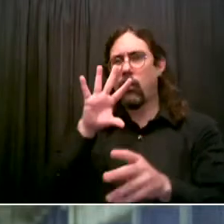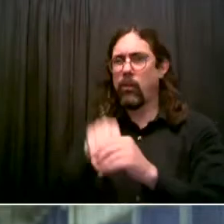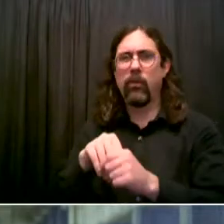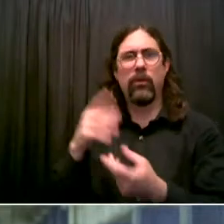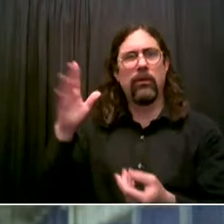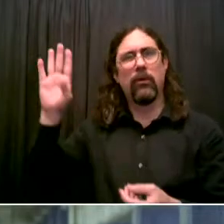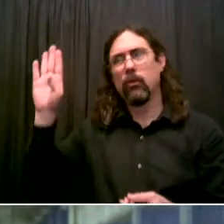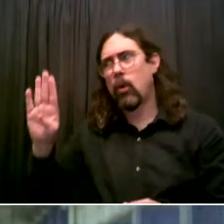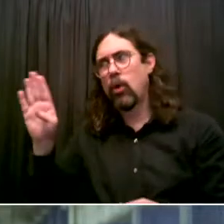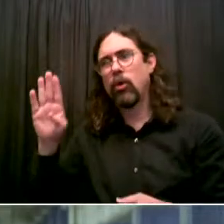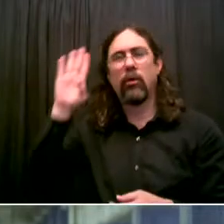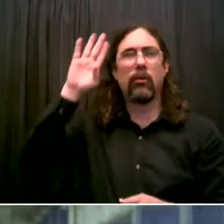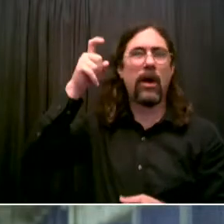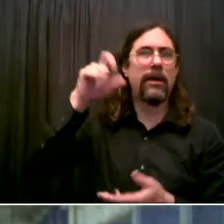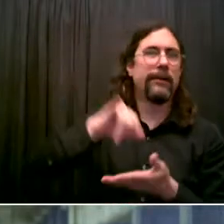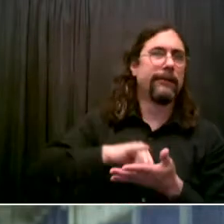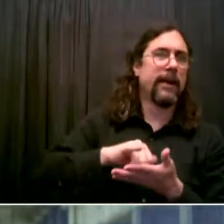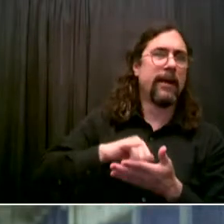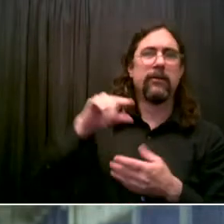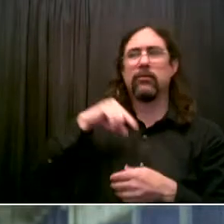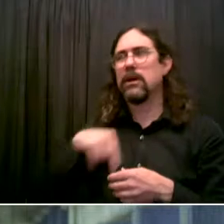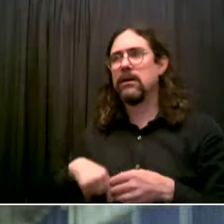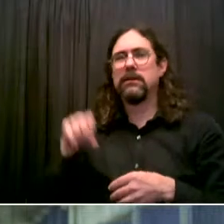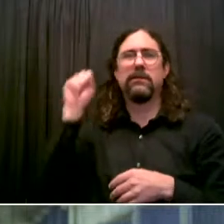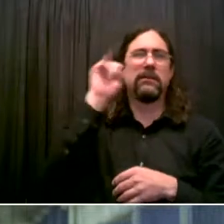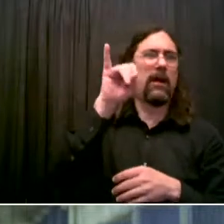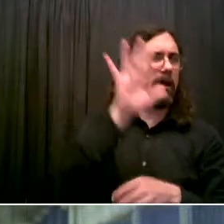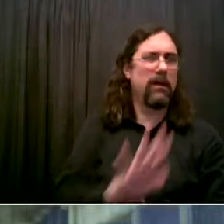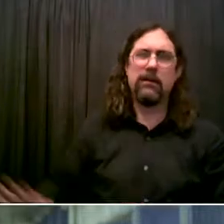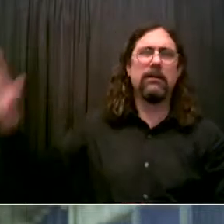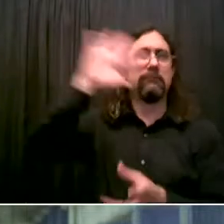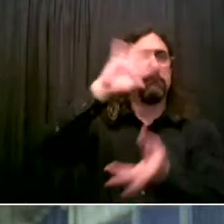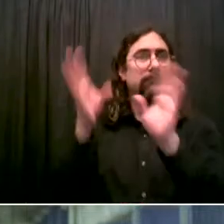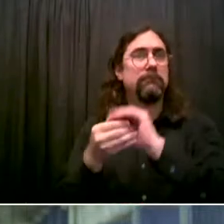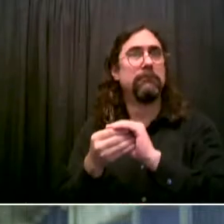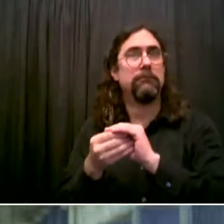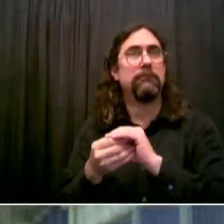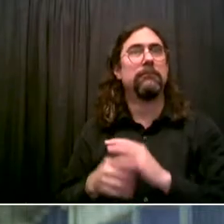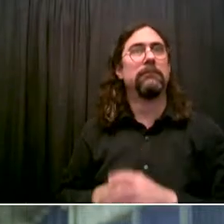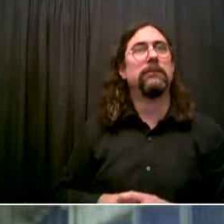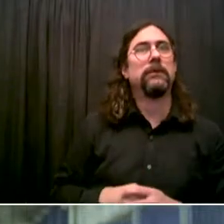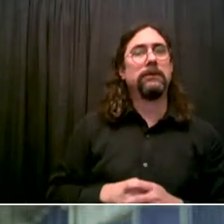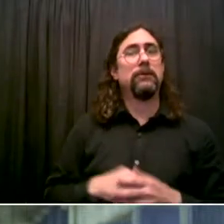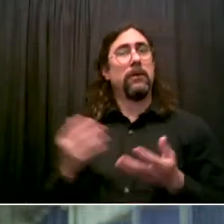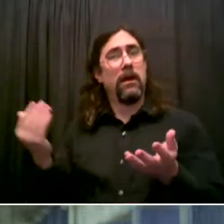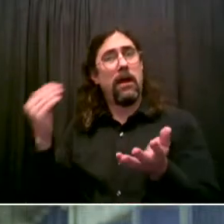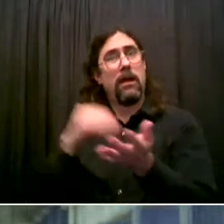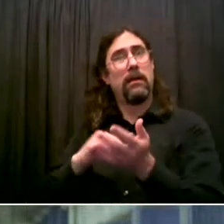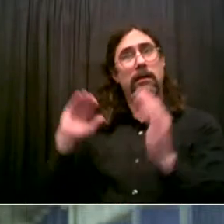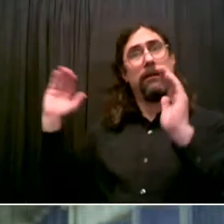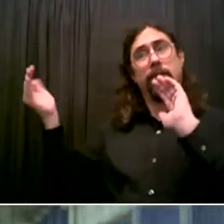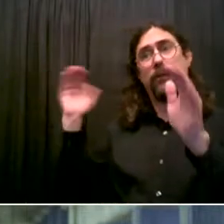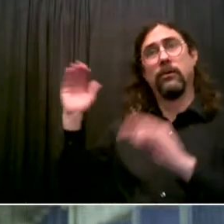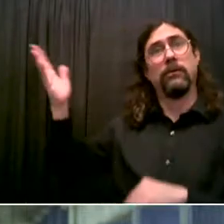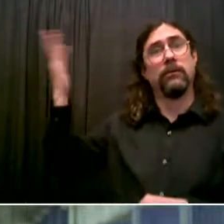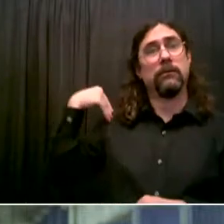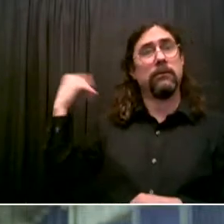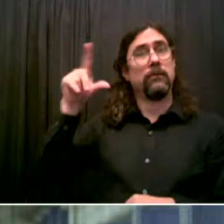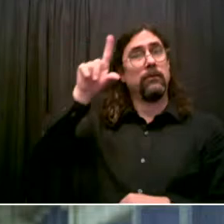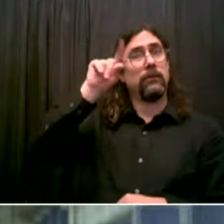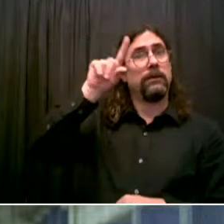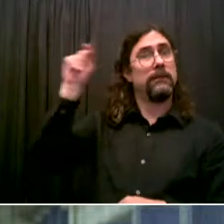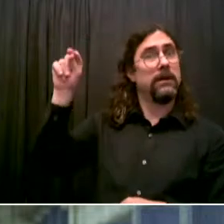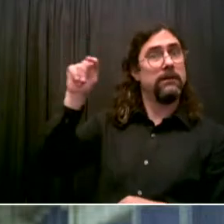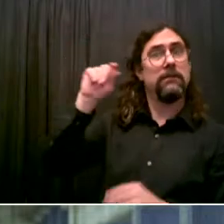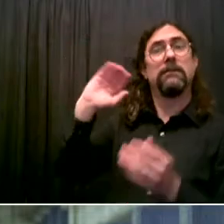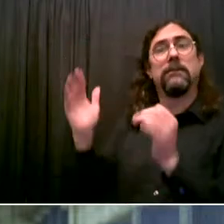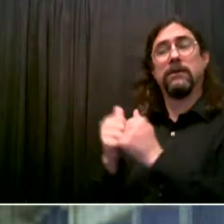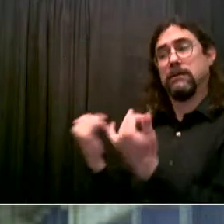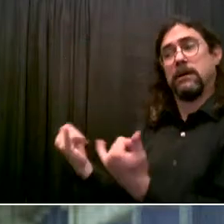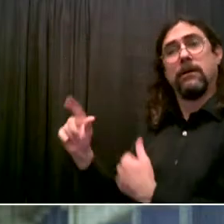THAT INCLUDES EVERY BOROUGH